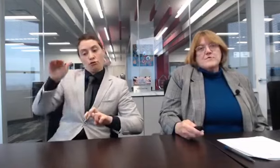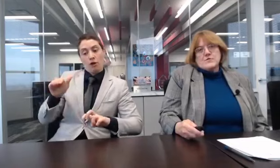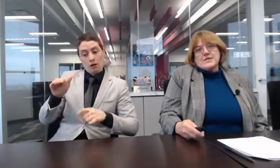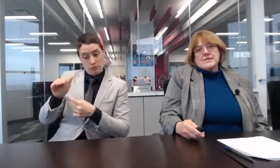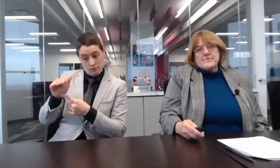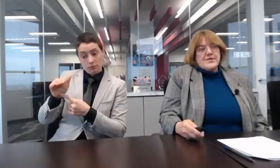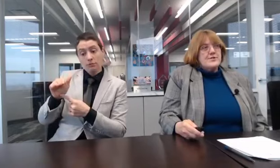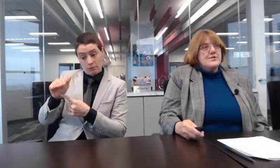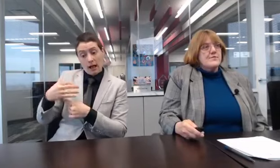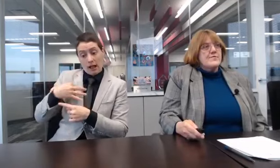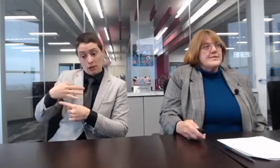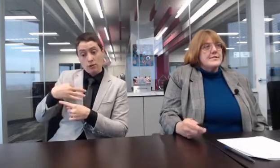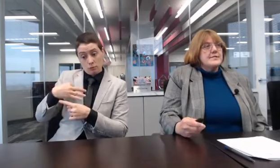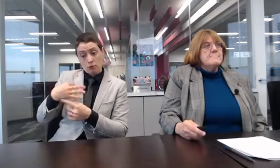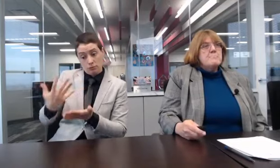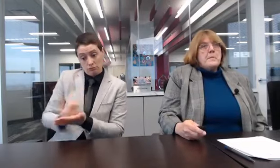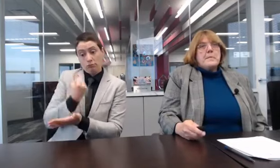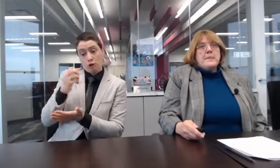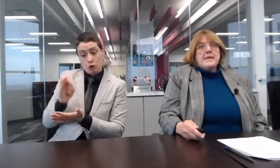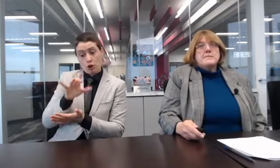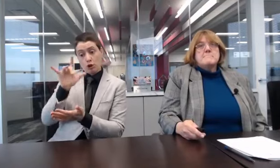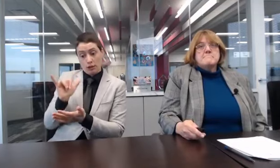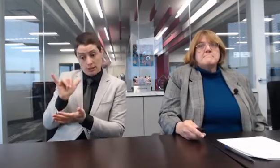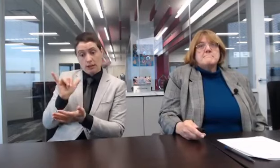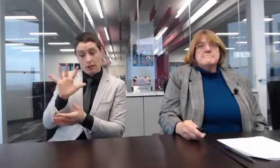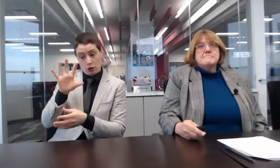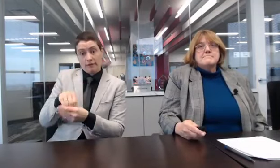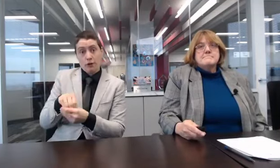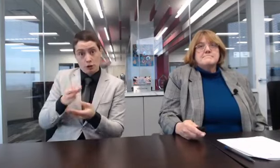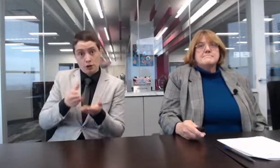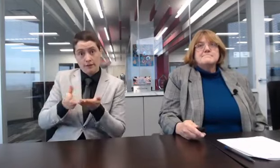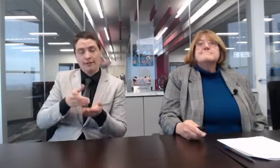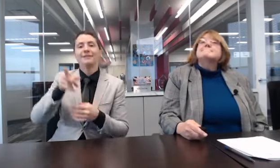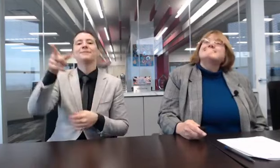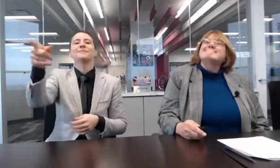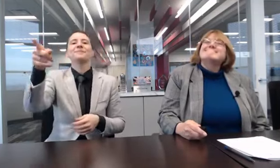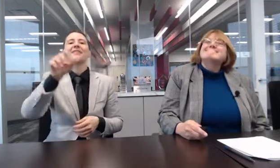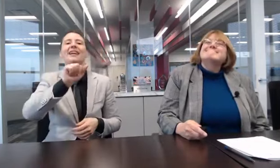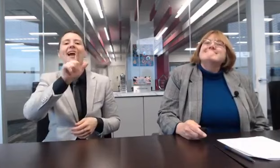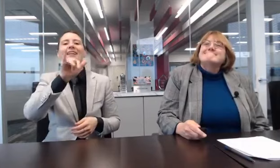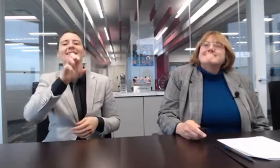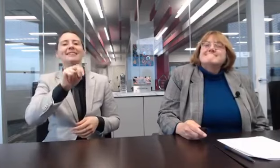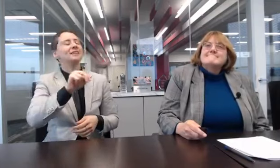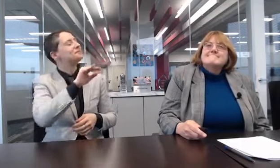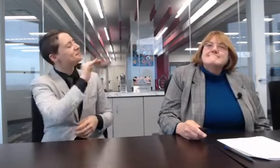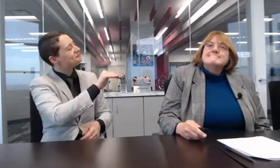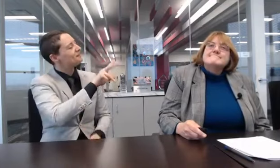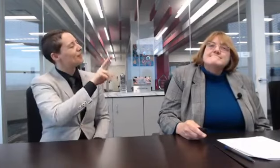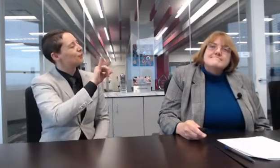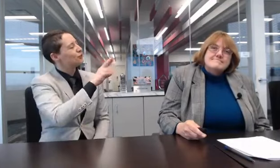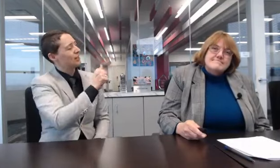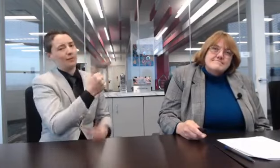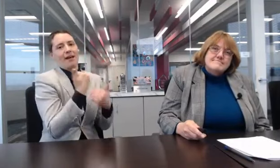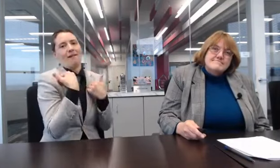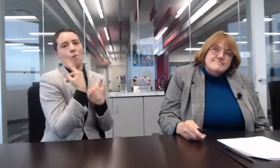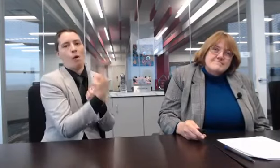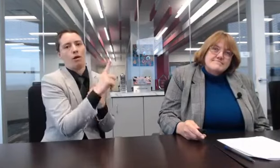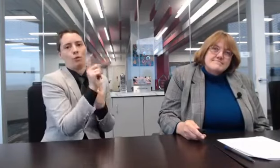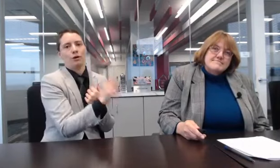for early intervention services. [Allison] Virginia, we have one question. Can children access transportation